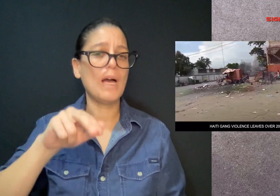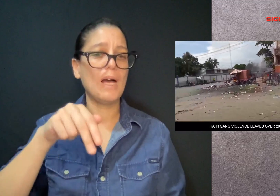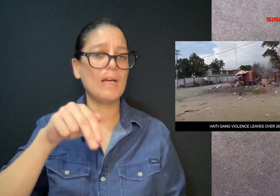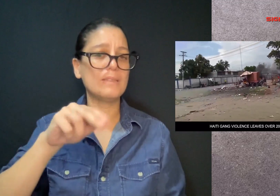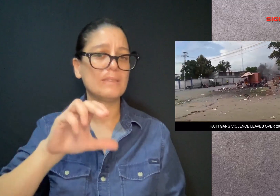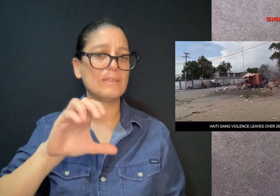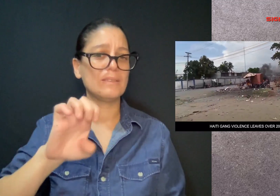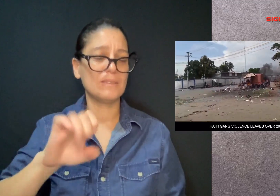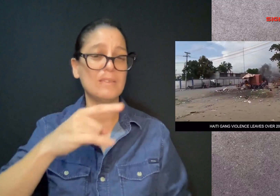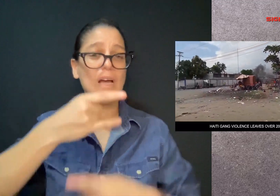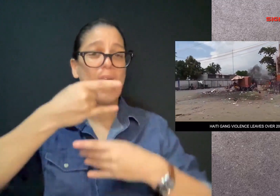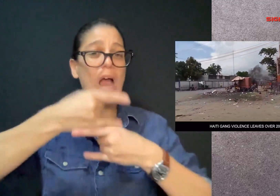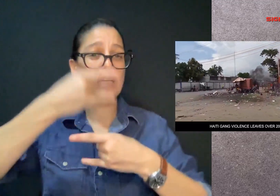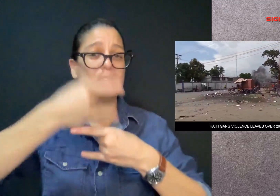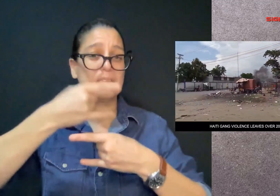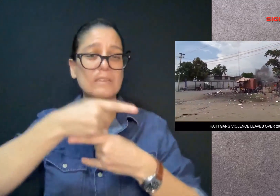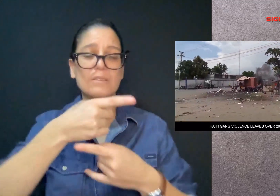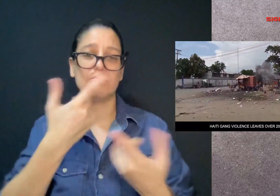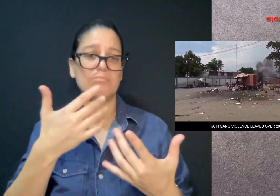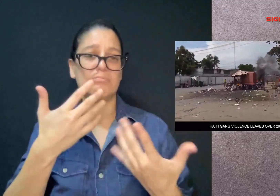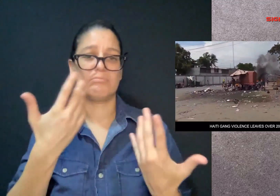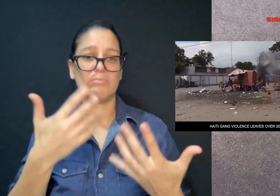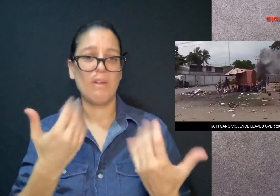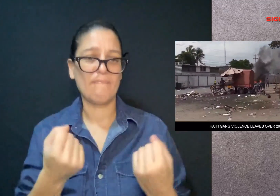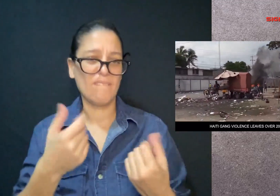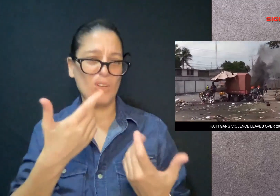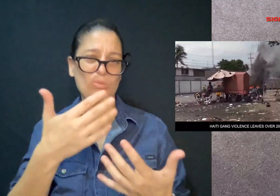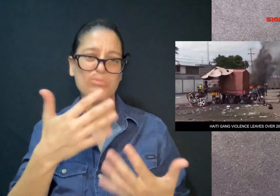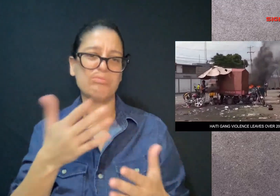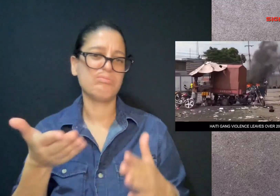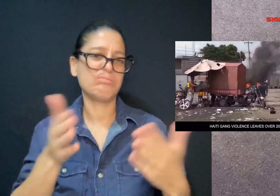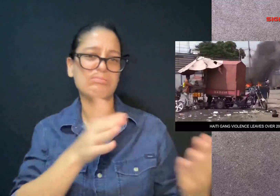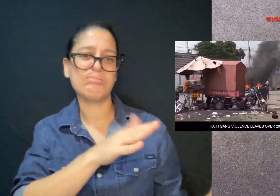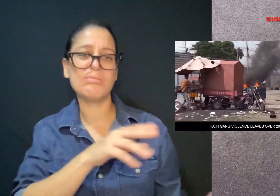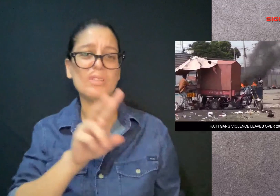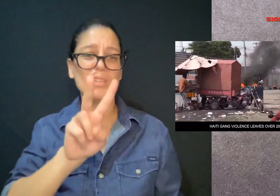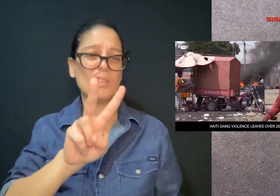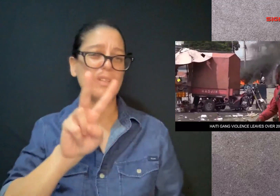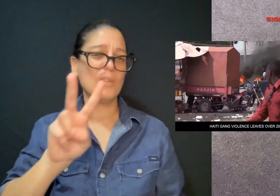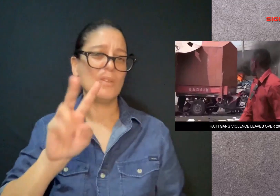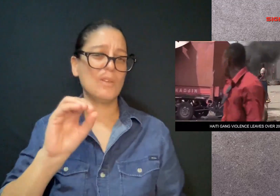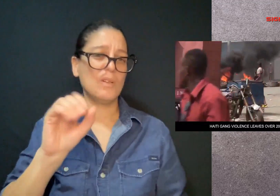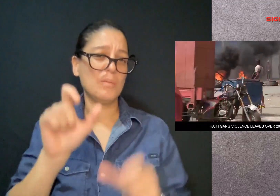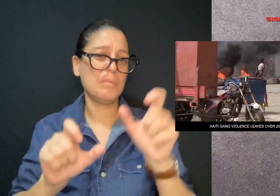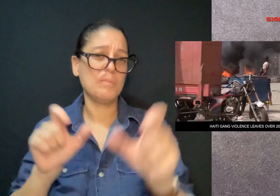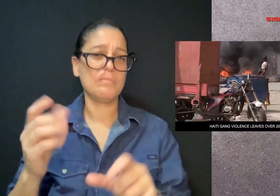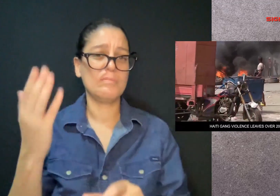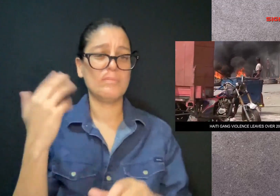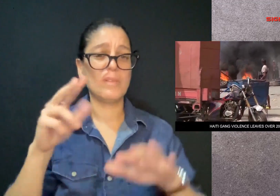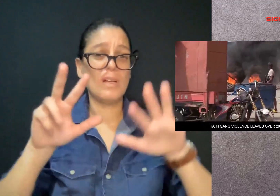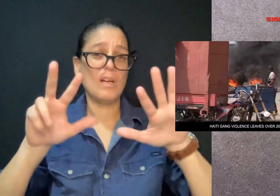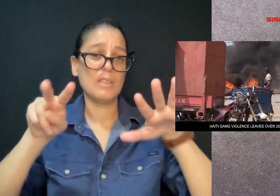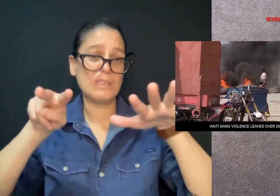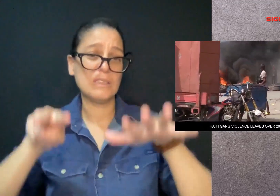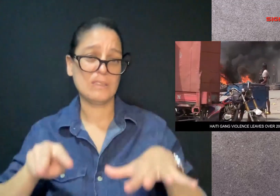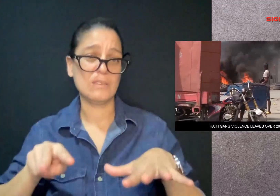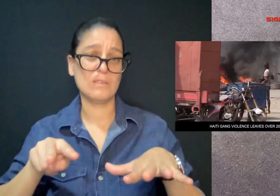gang violence in Port-au-Prince Haiti has led to the deaths of 220 people since July